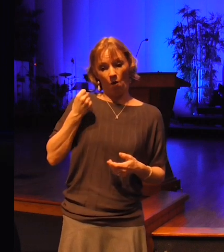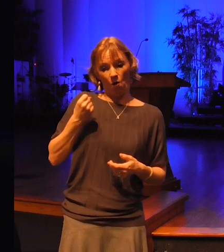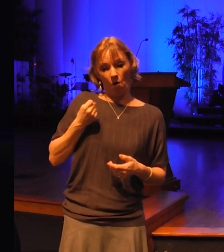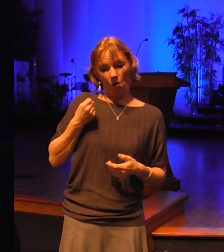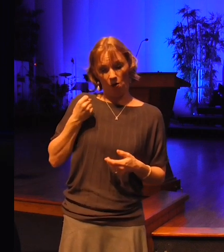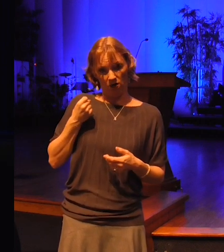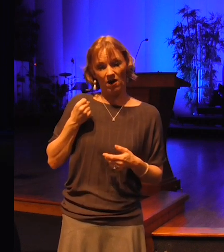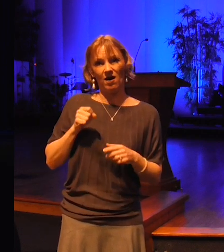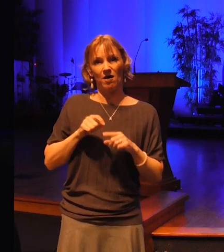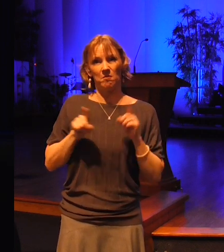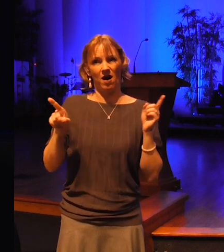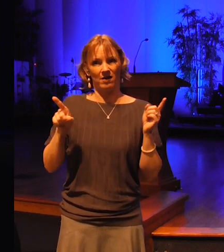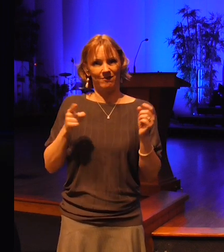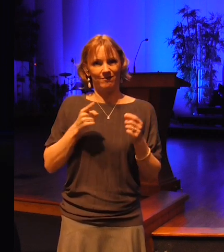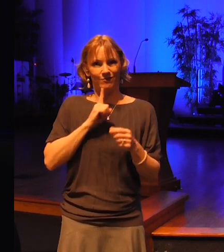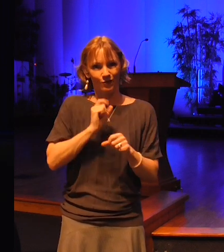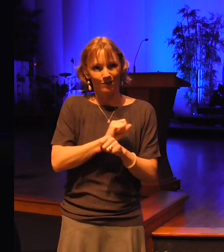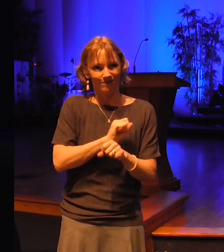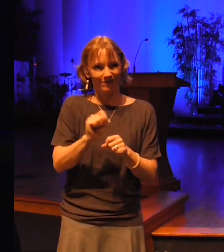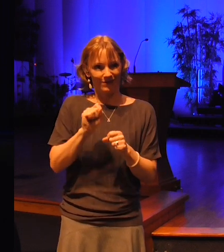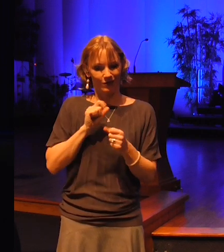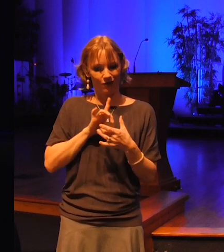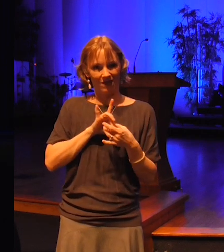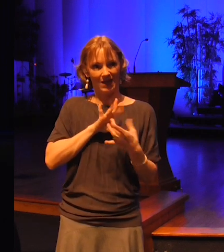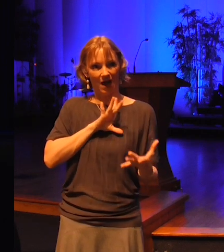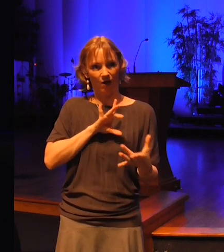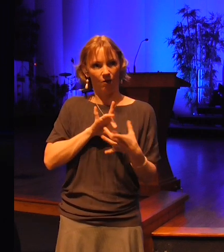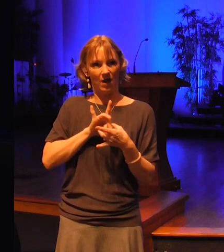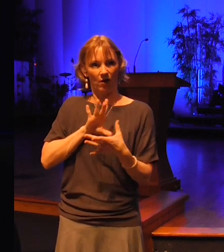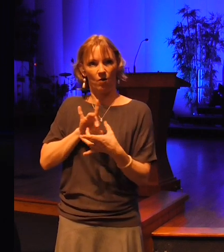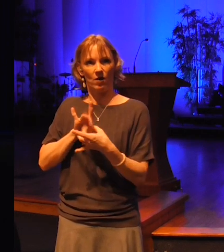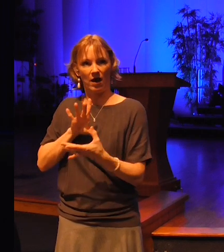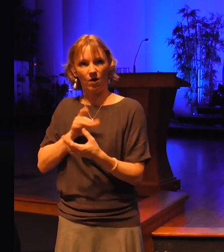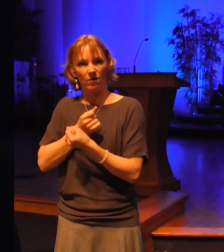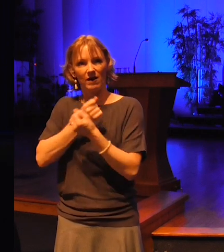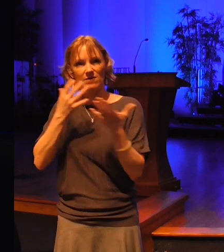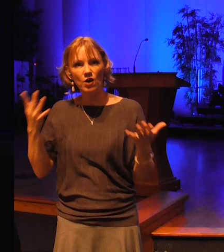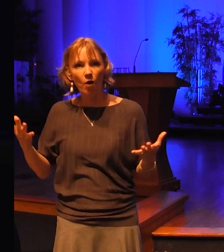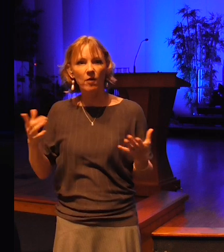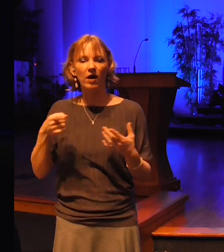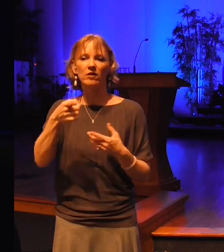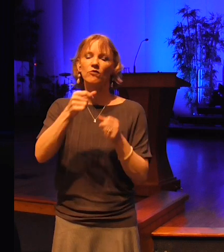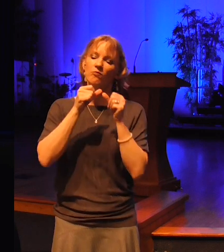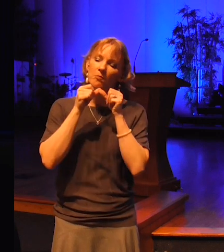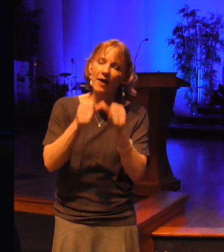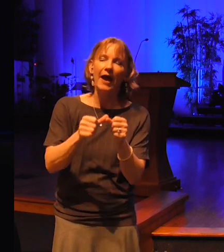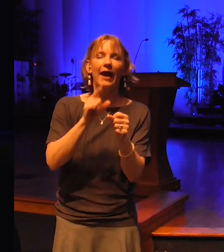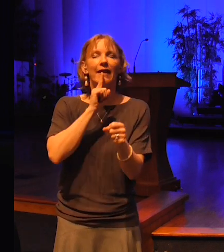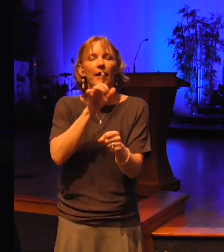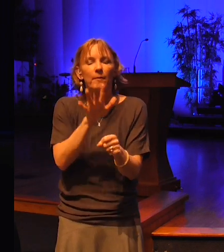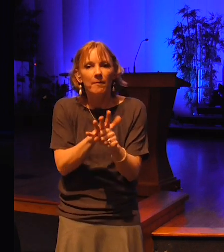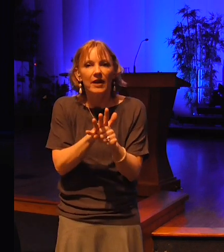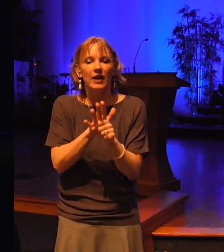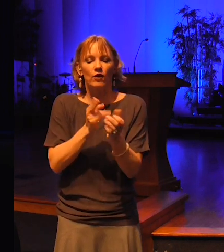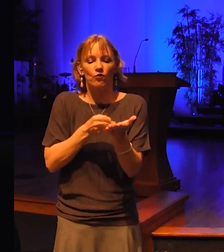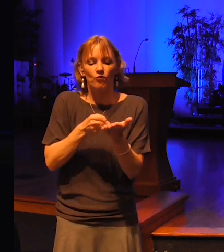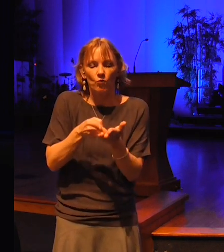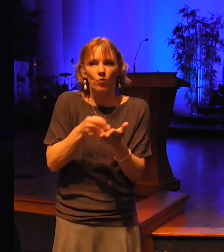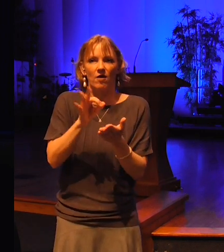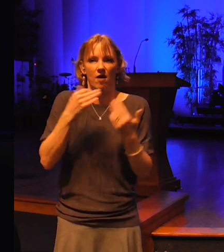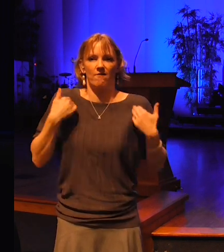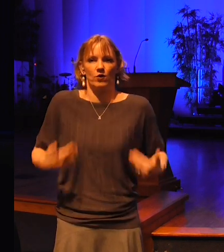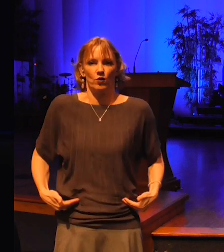have let go of through all of these years to stay committed to that truth of the human spirit in you